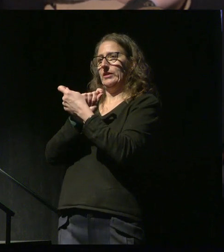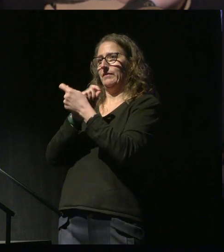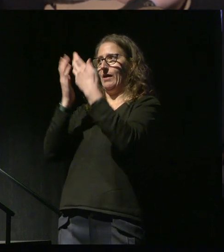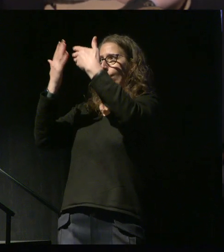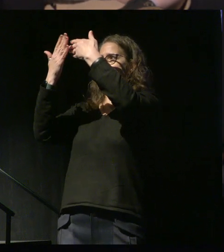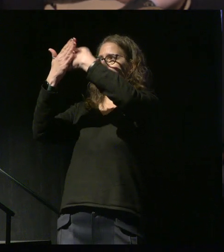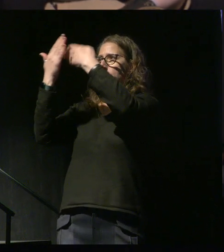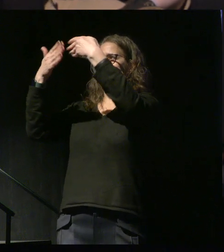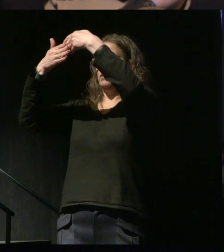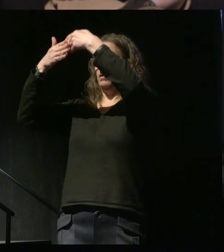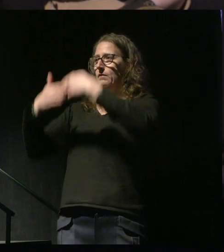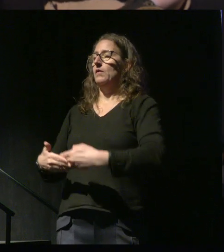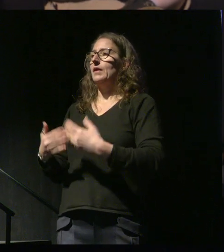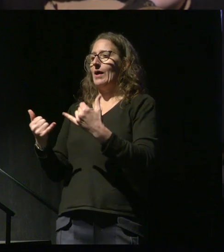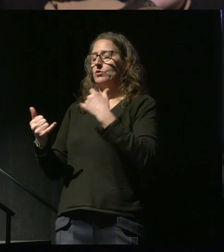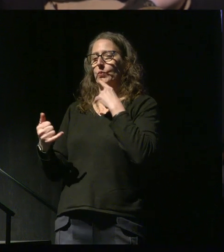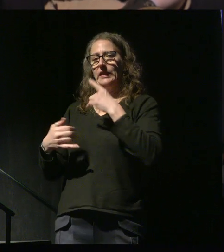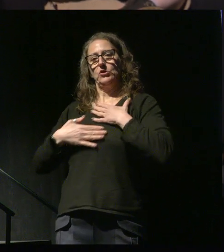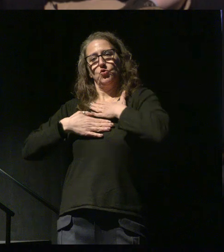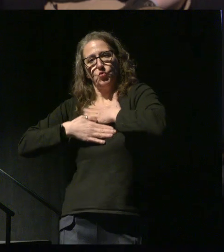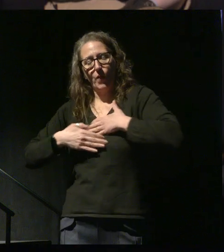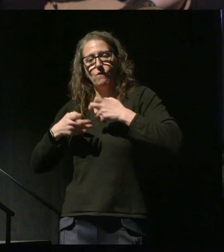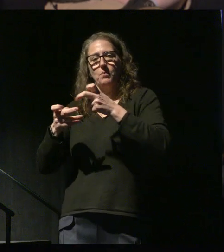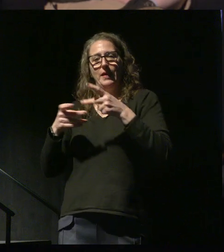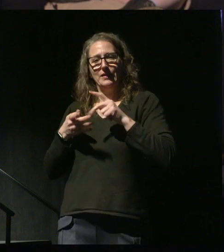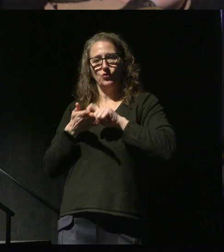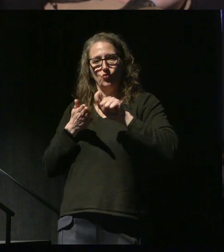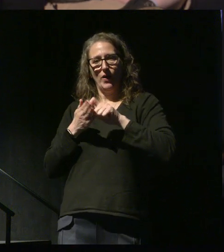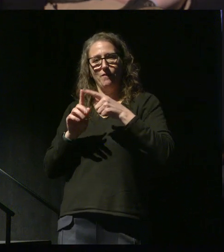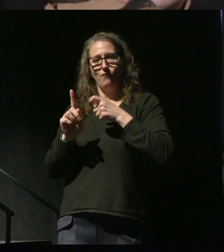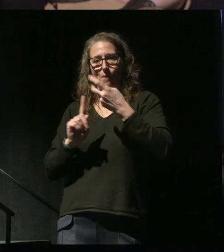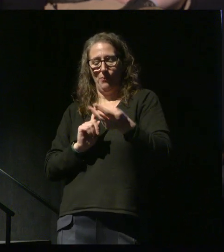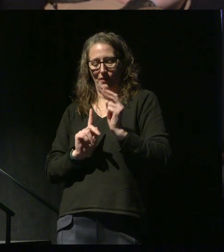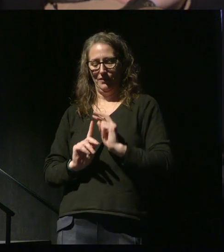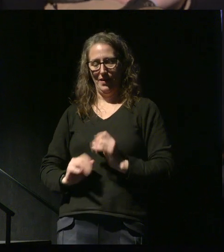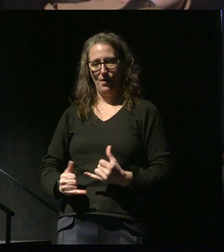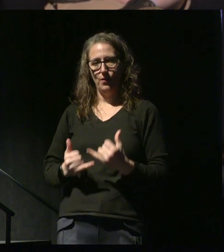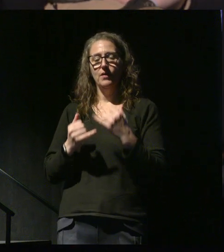And has been like a really, really important part of my